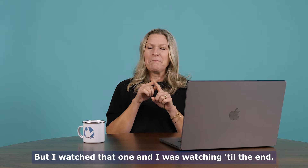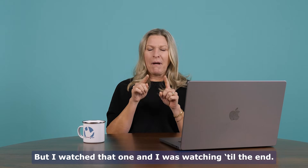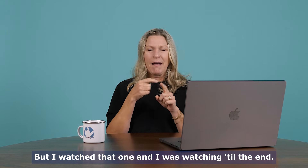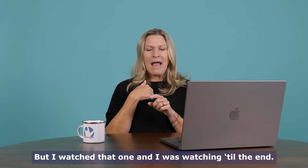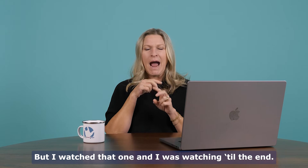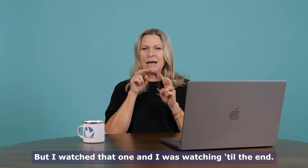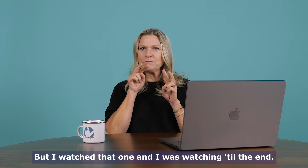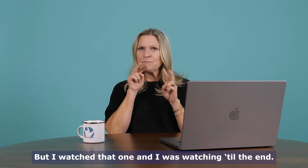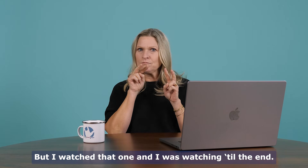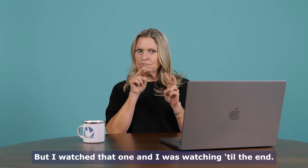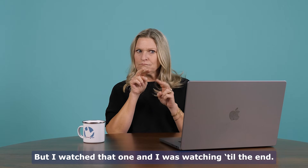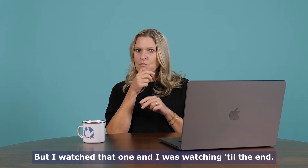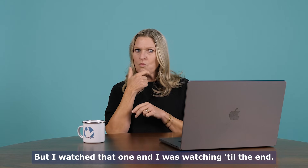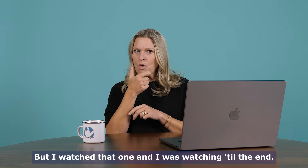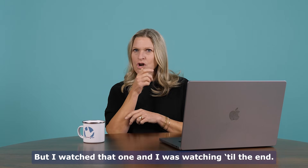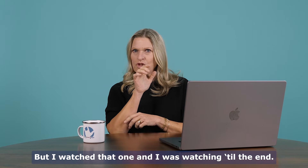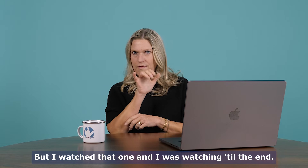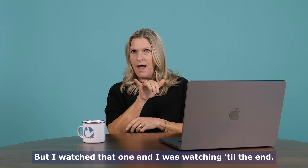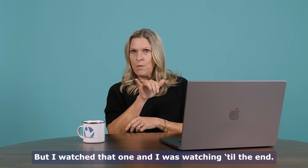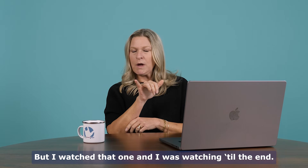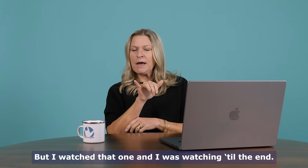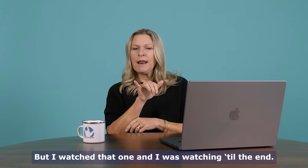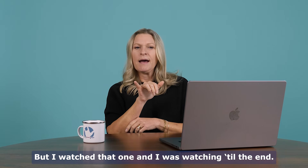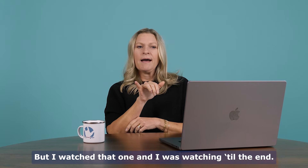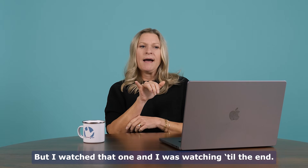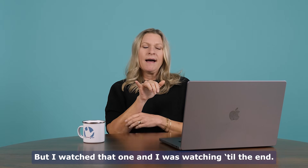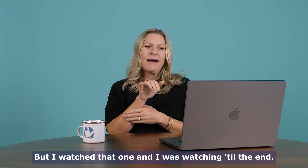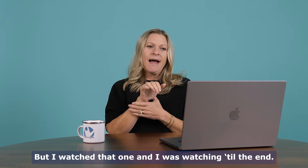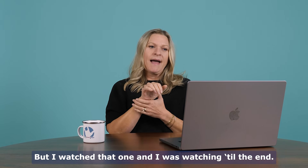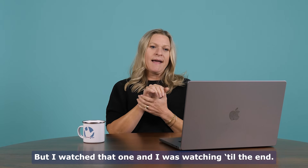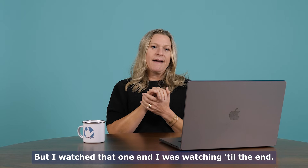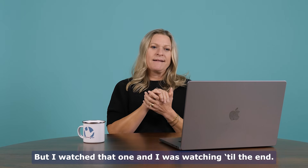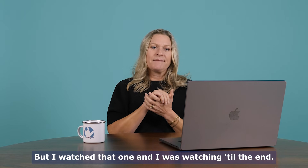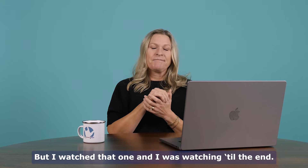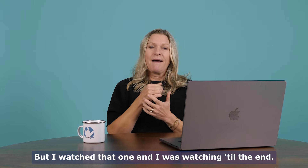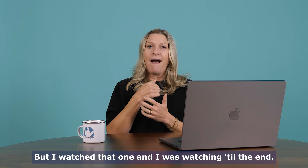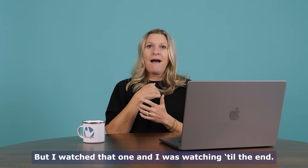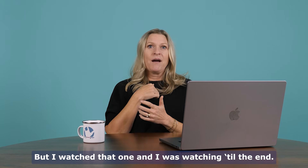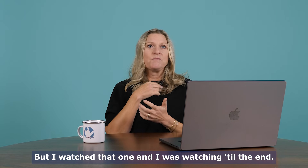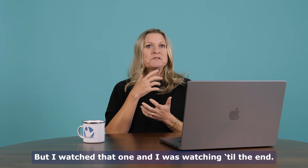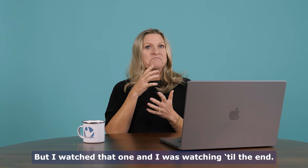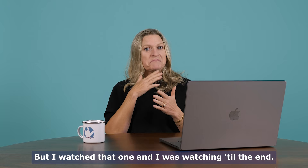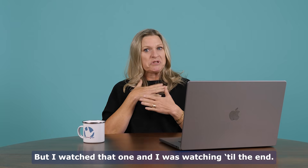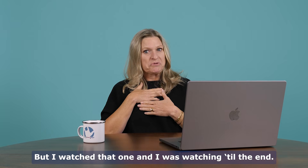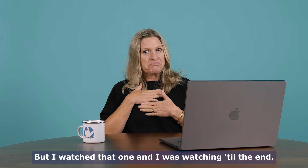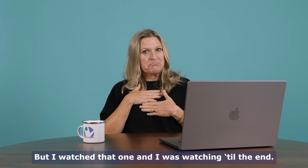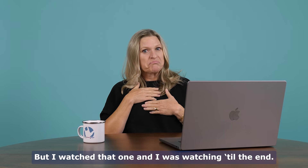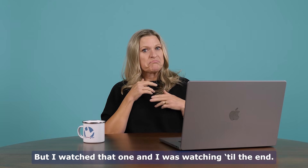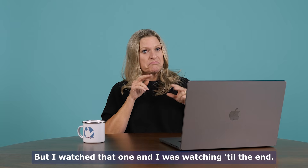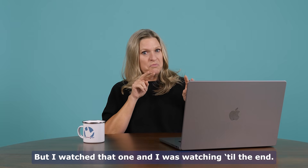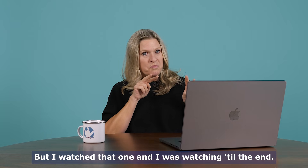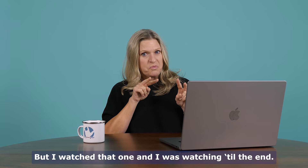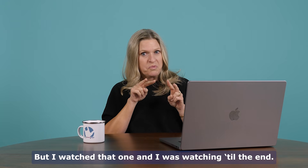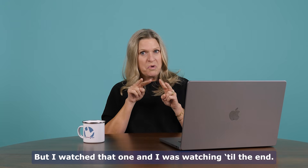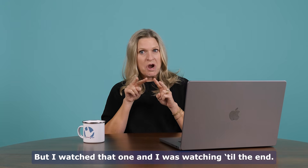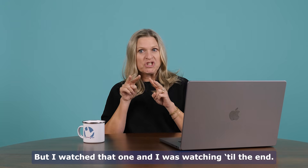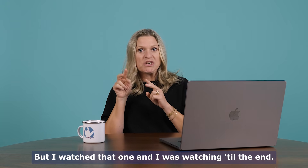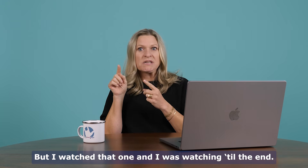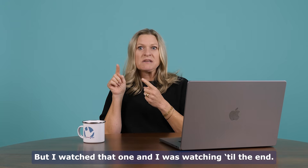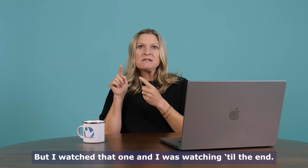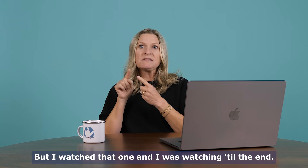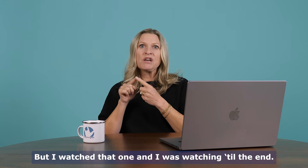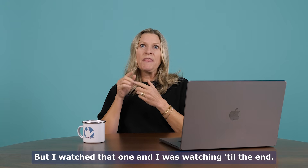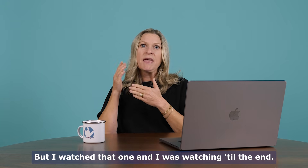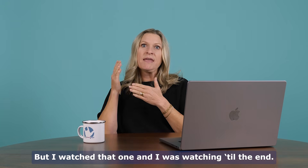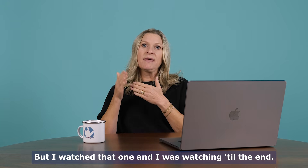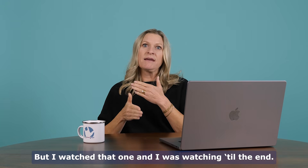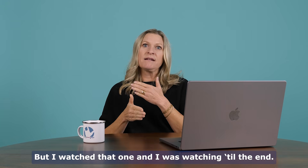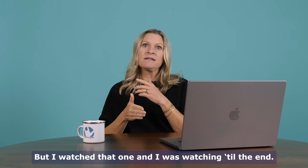But I watched that one and I was watching ‘til the end.